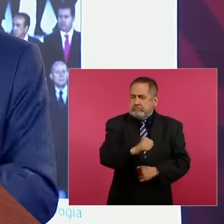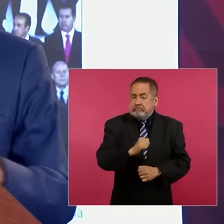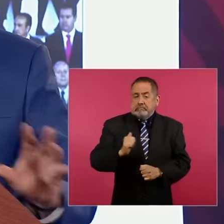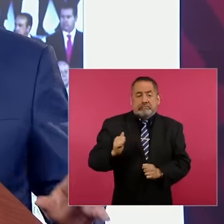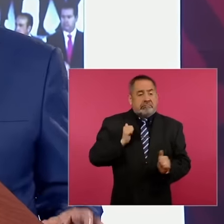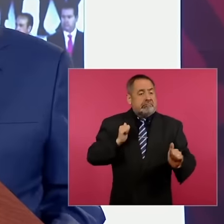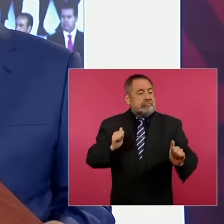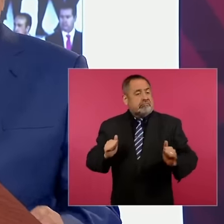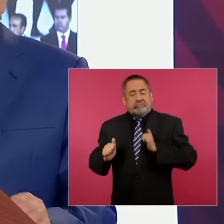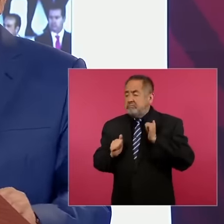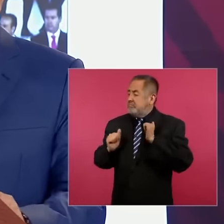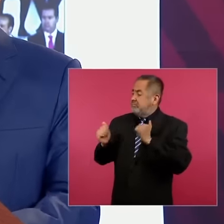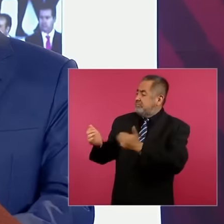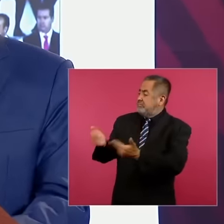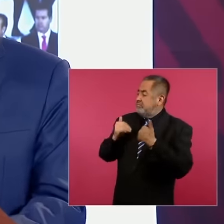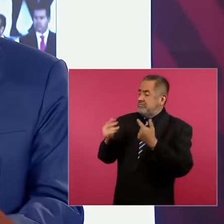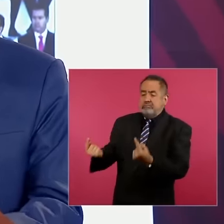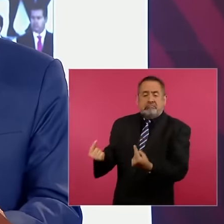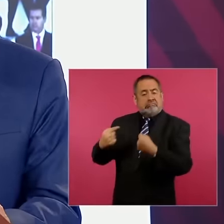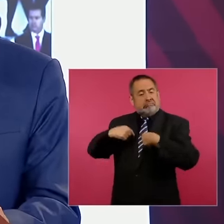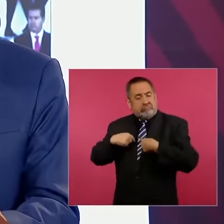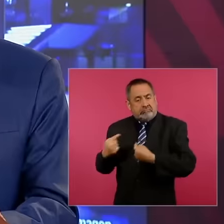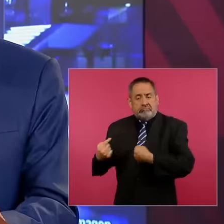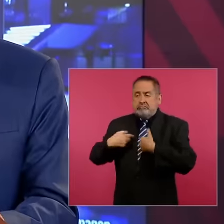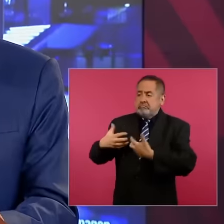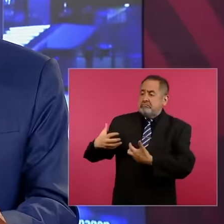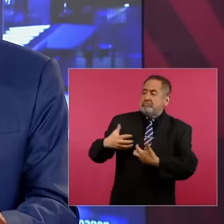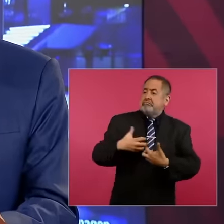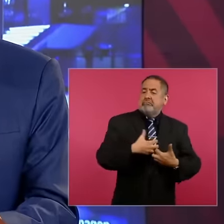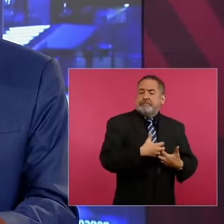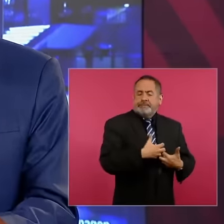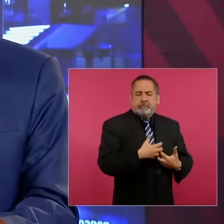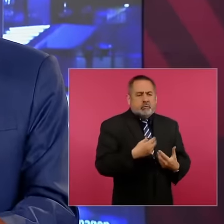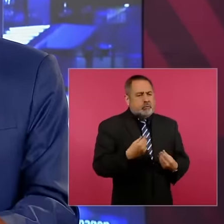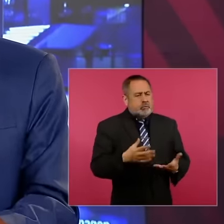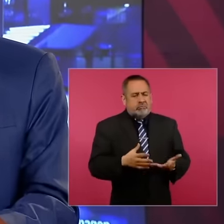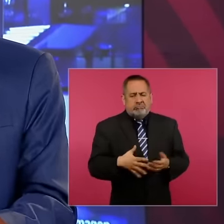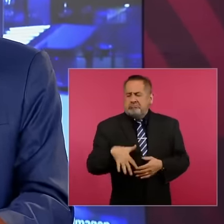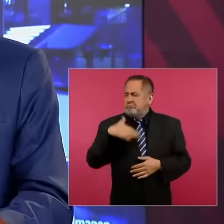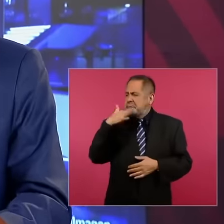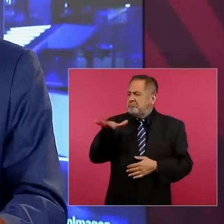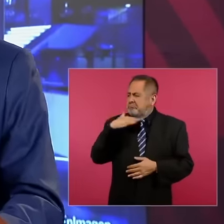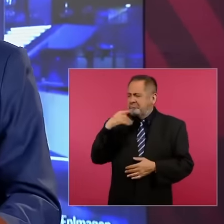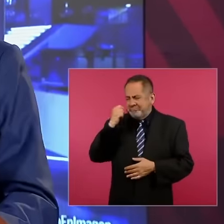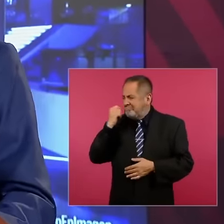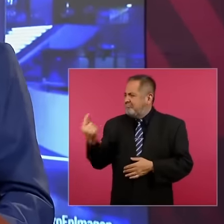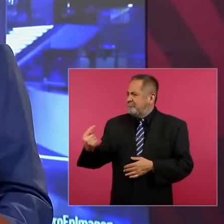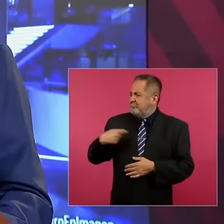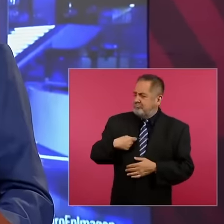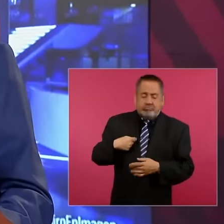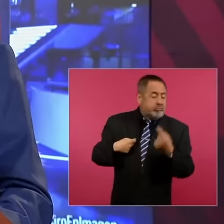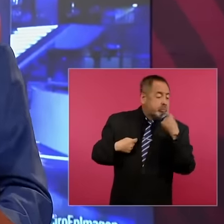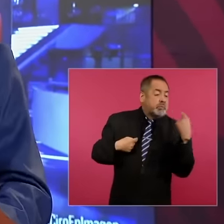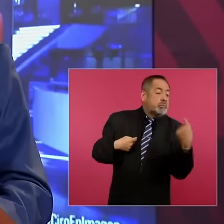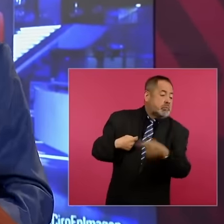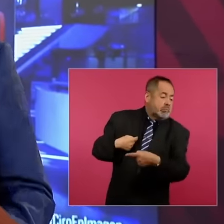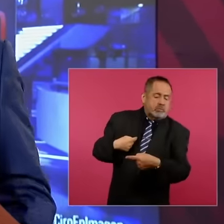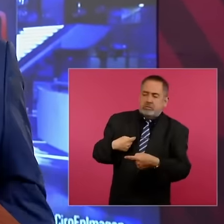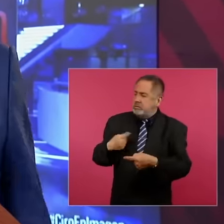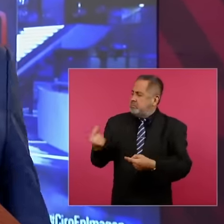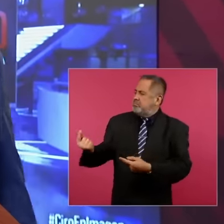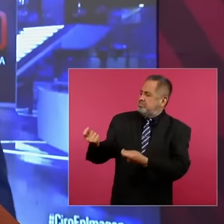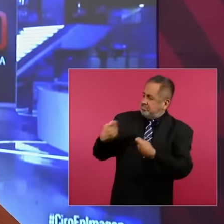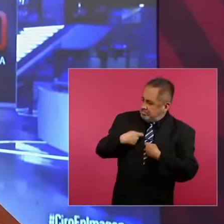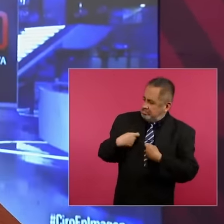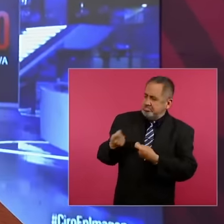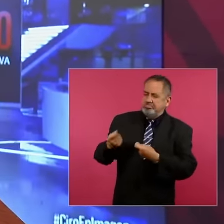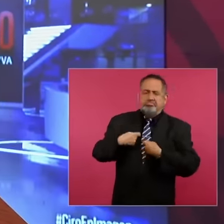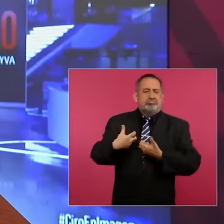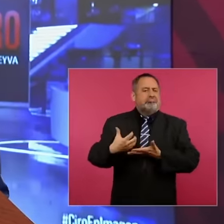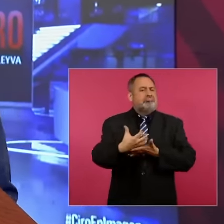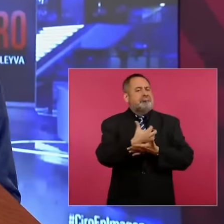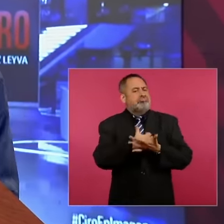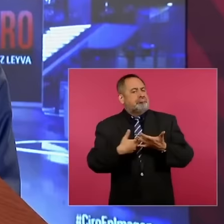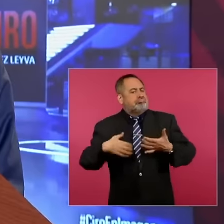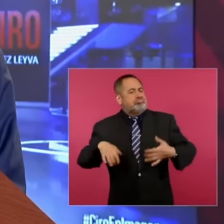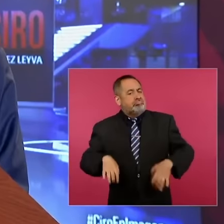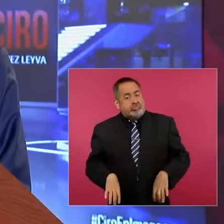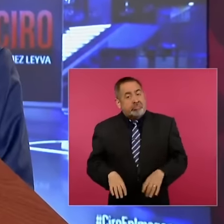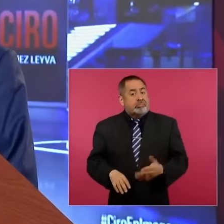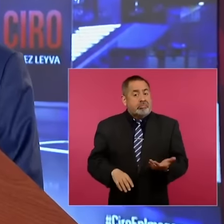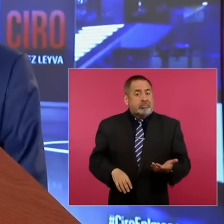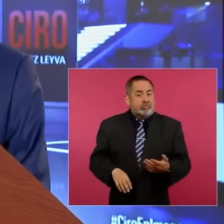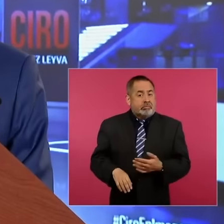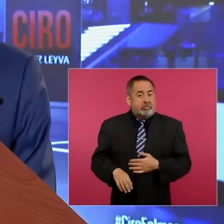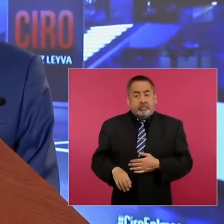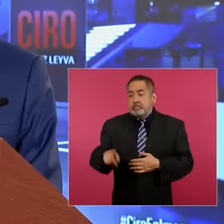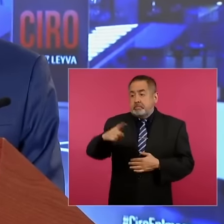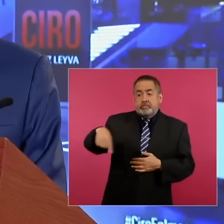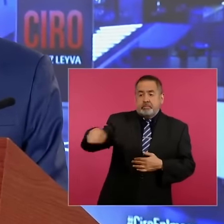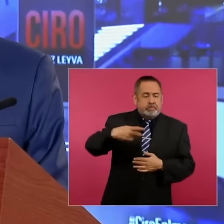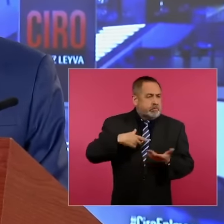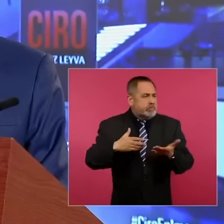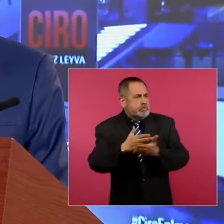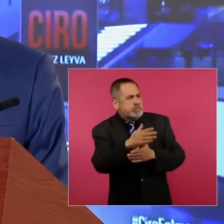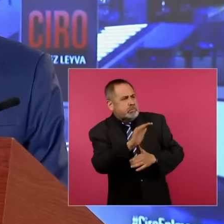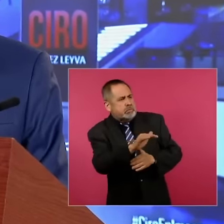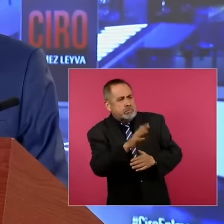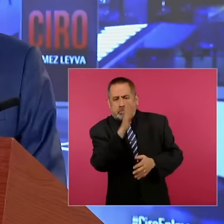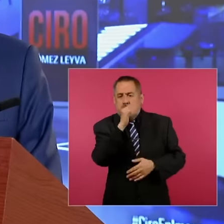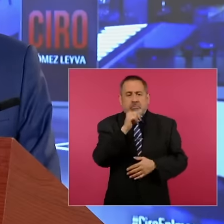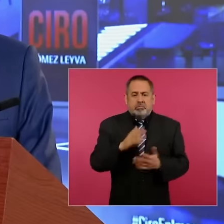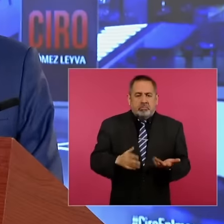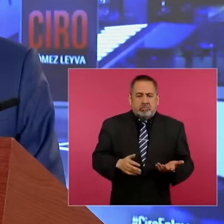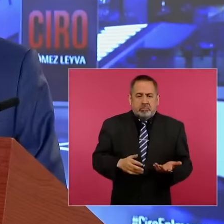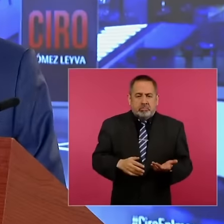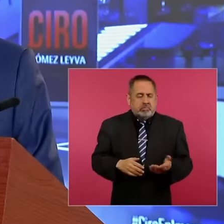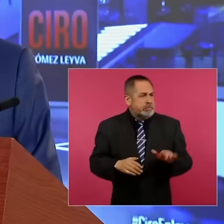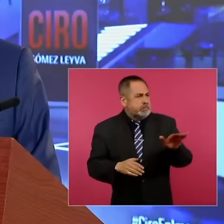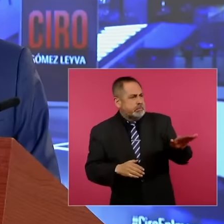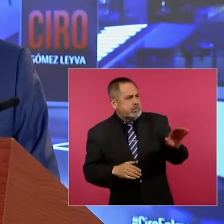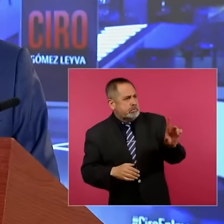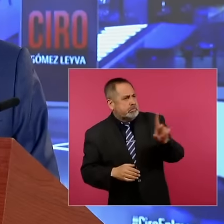to commit acts of corruption with impunity because you couldn't mess with the media,